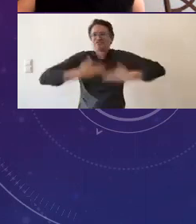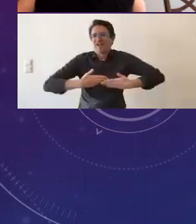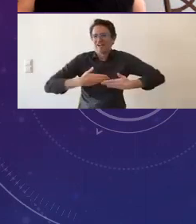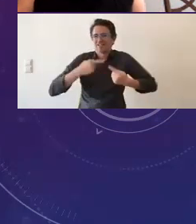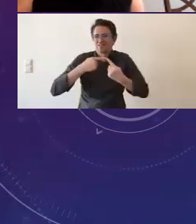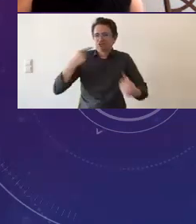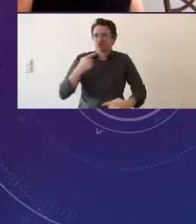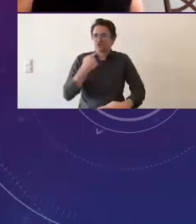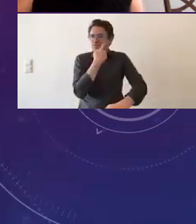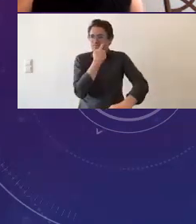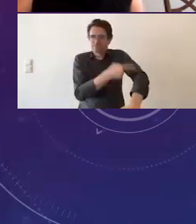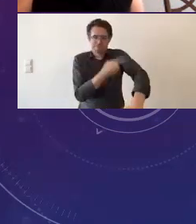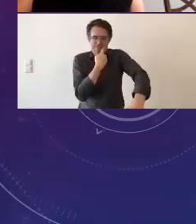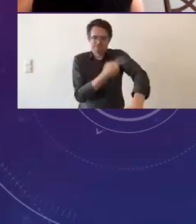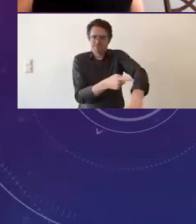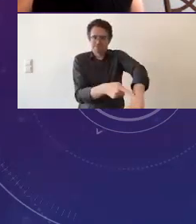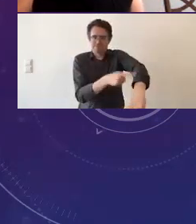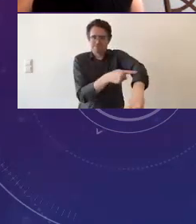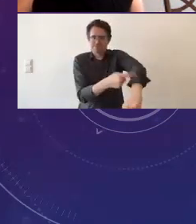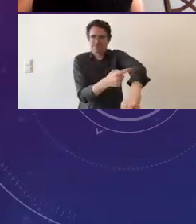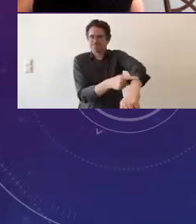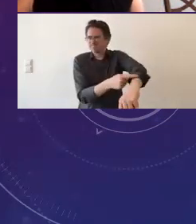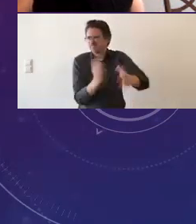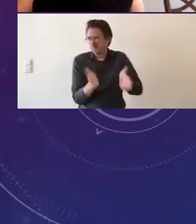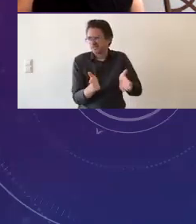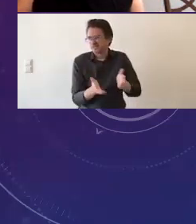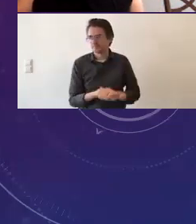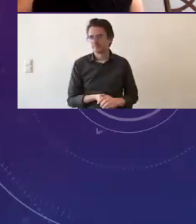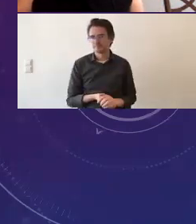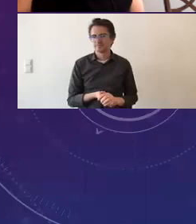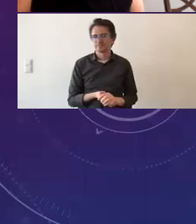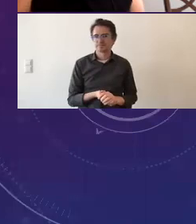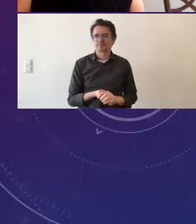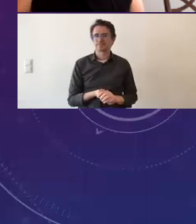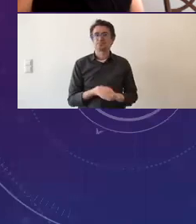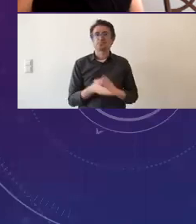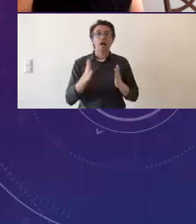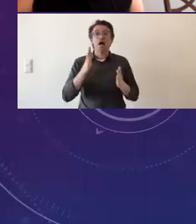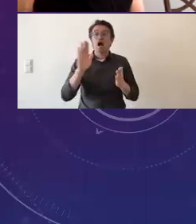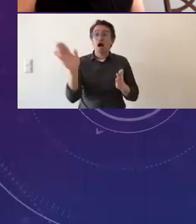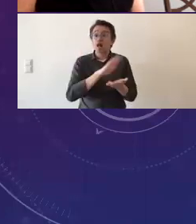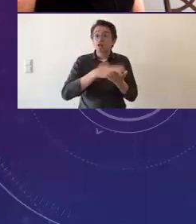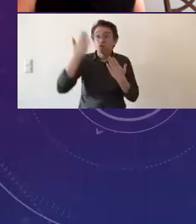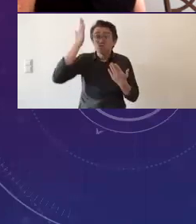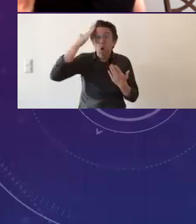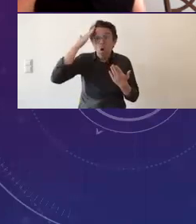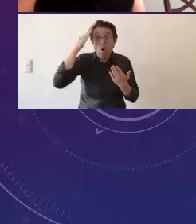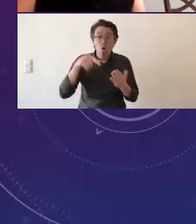recommend if you're looking for more resources that specifically for the deaf blind around the Cova this is specifically around covert and